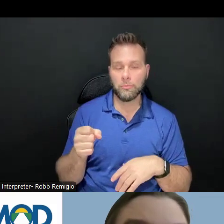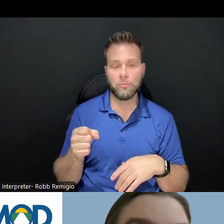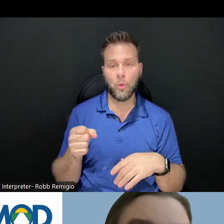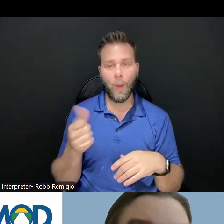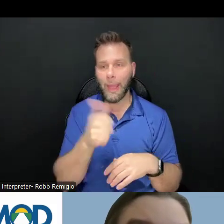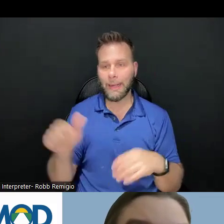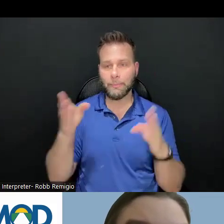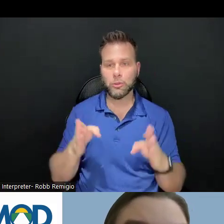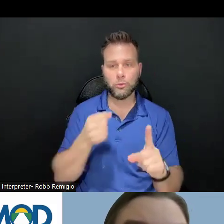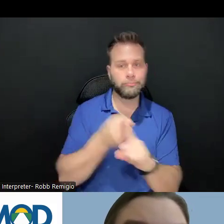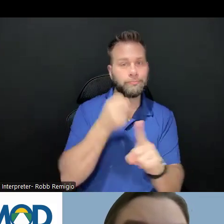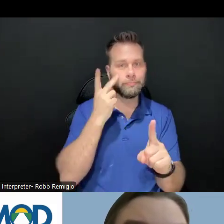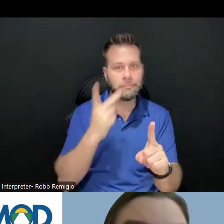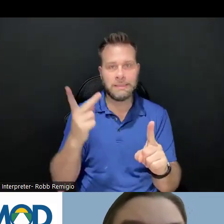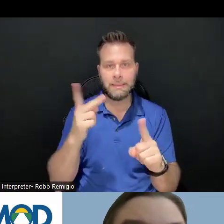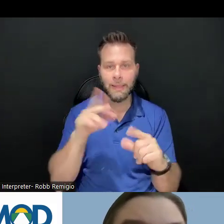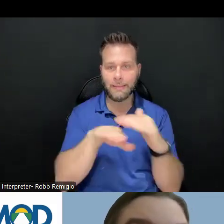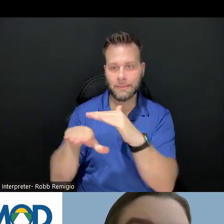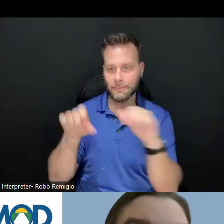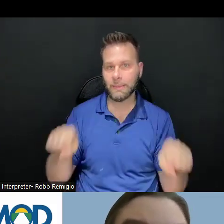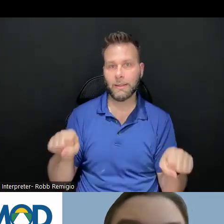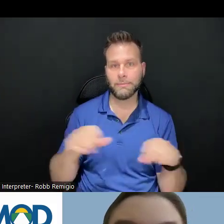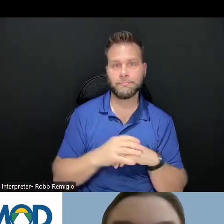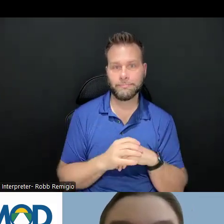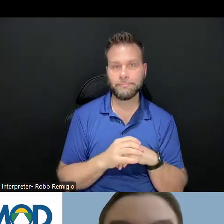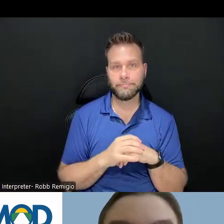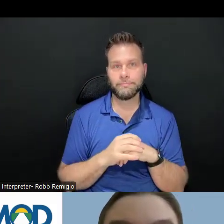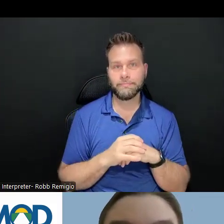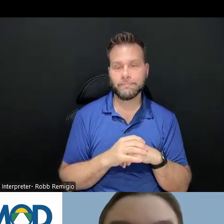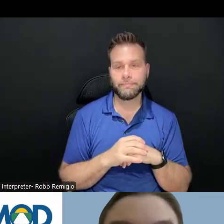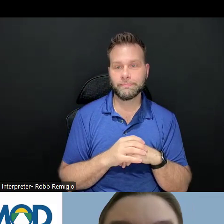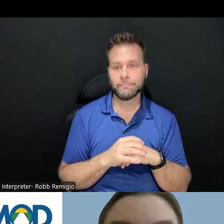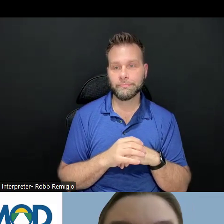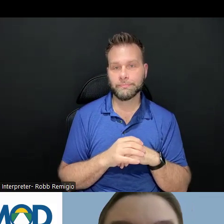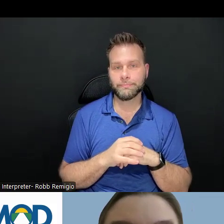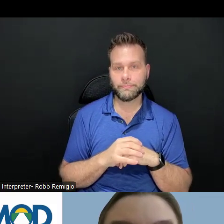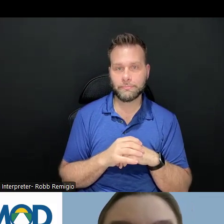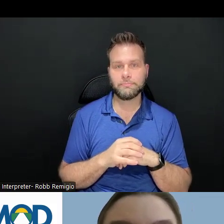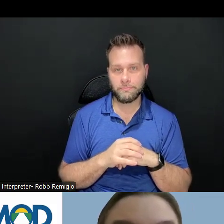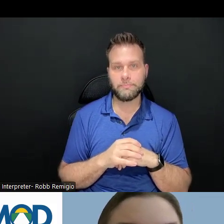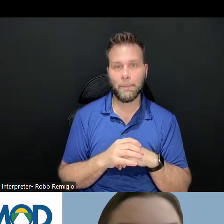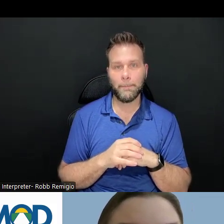CART interpreters to ensure anyone who comes across the material is going to be TB able to access that information that